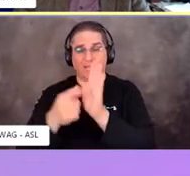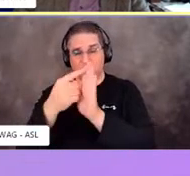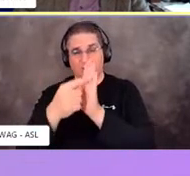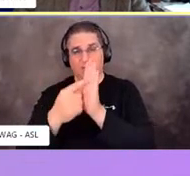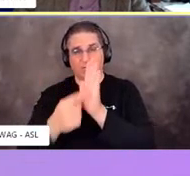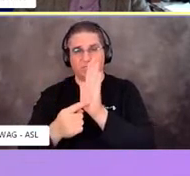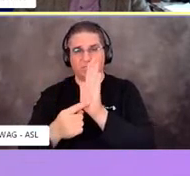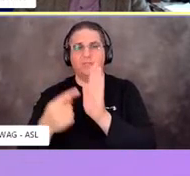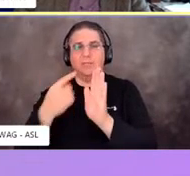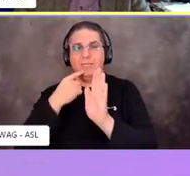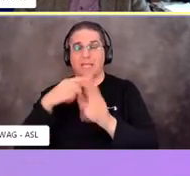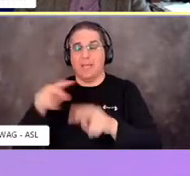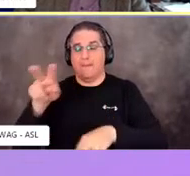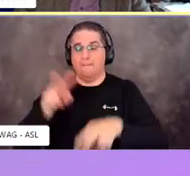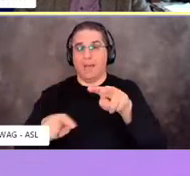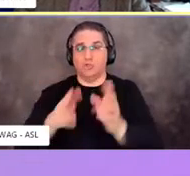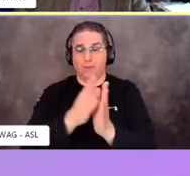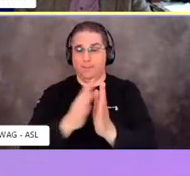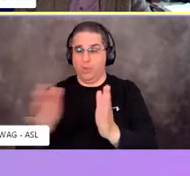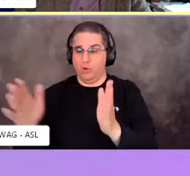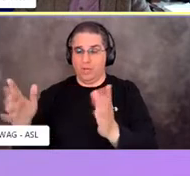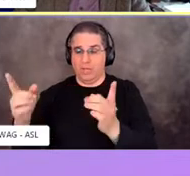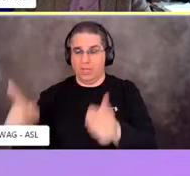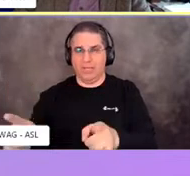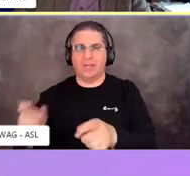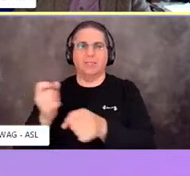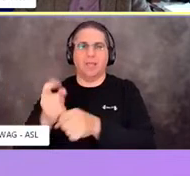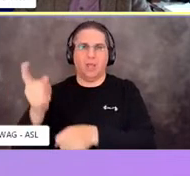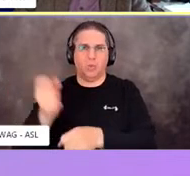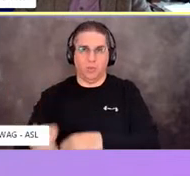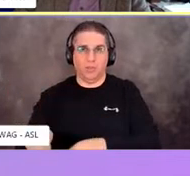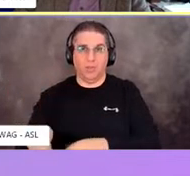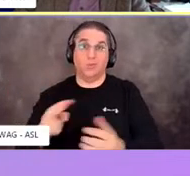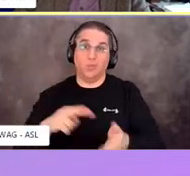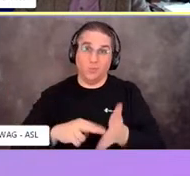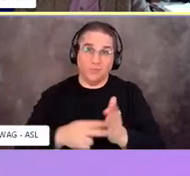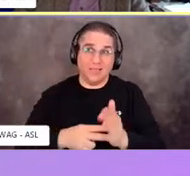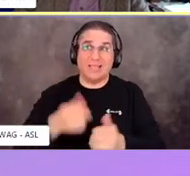Required to have our websites monitored in a given period.